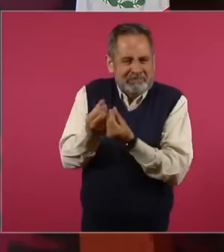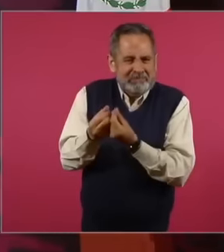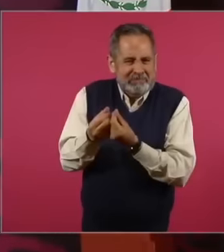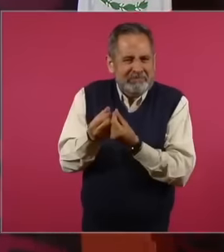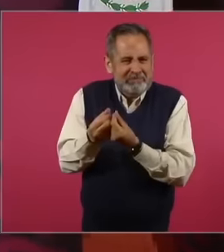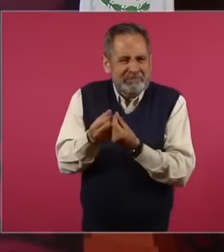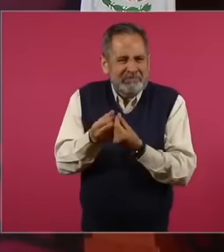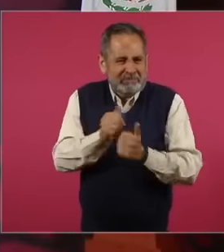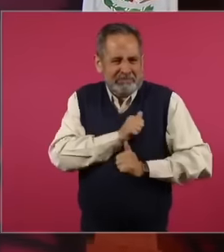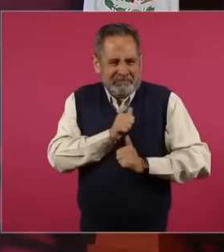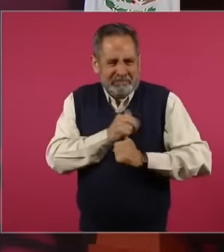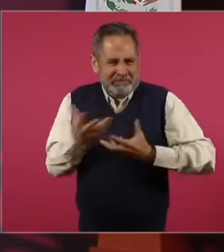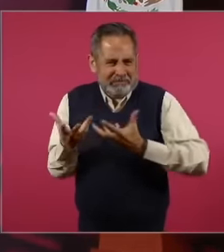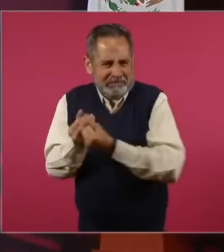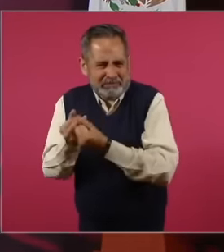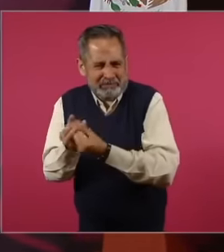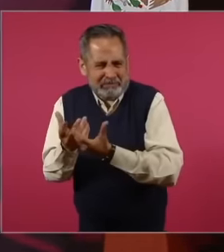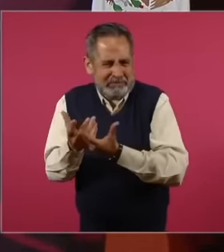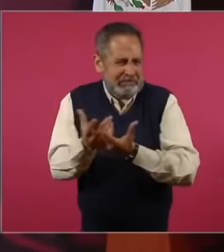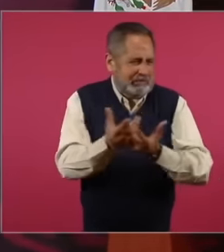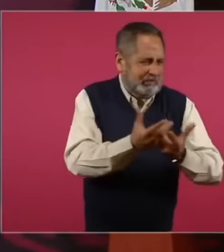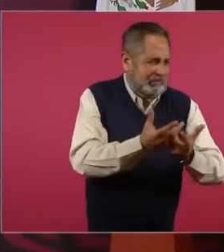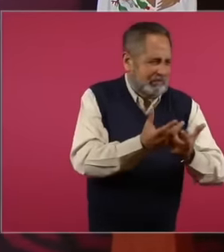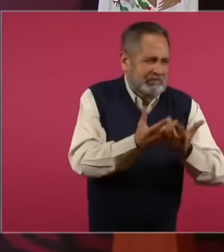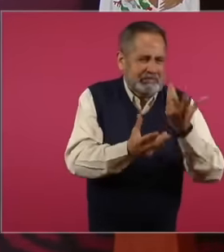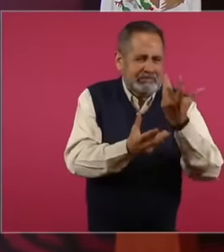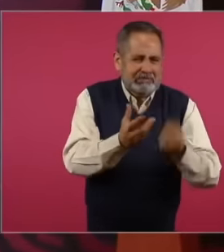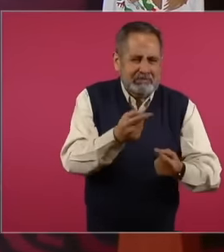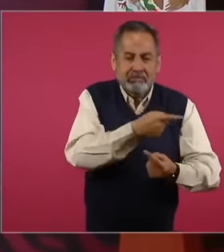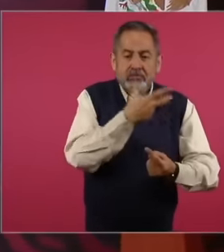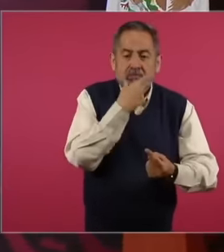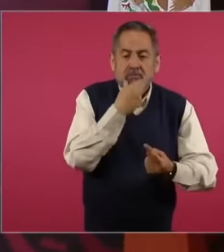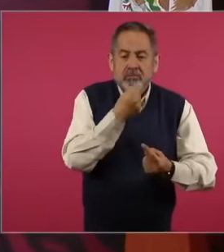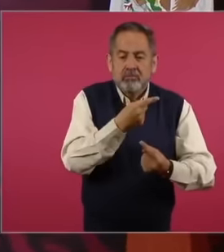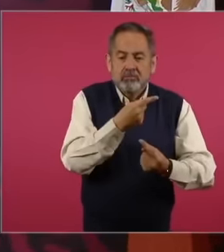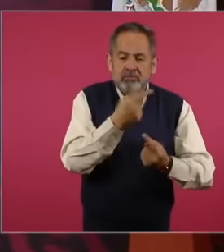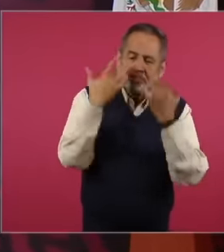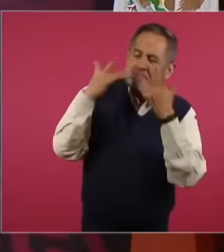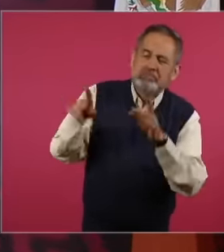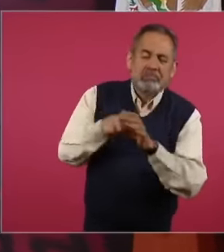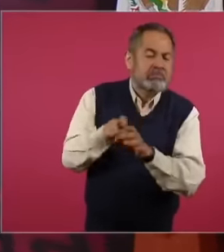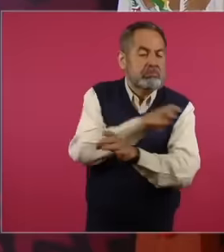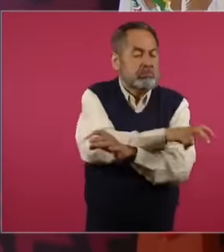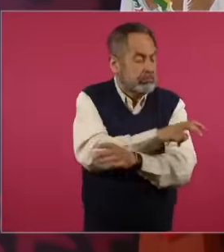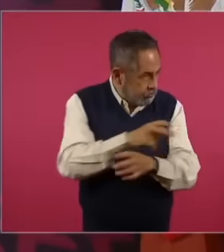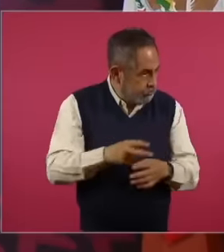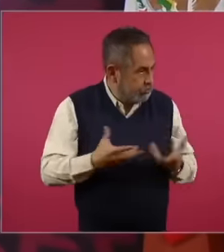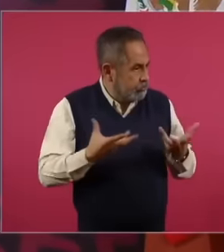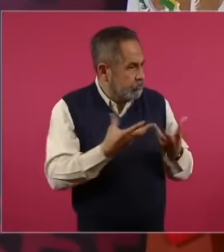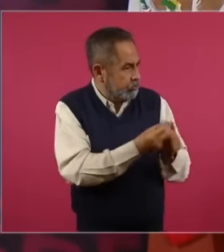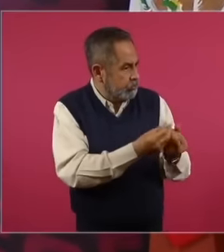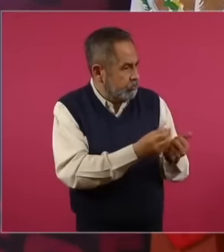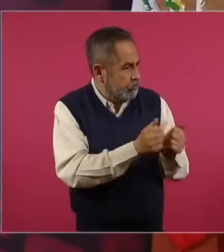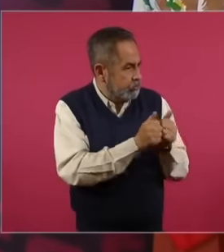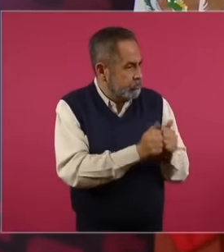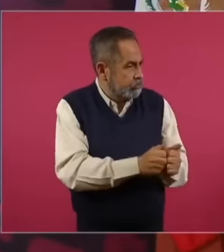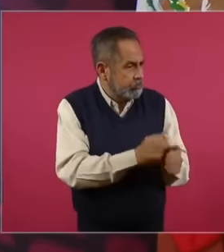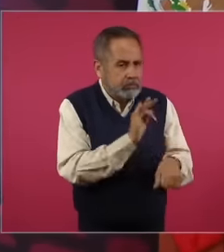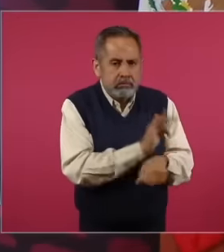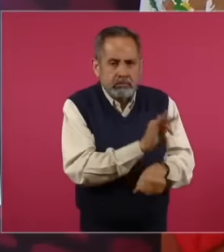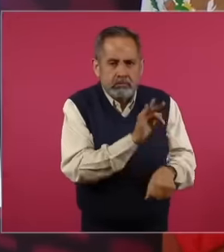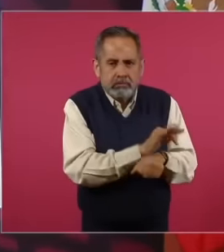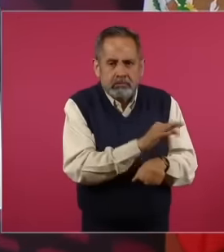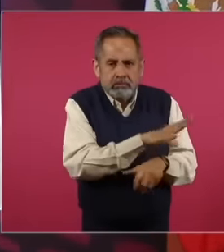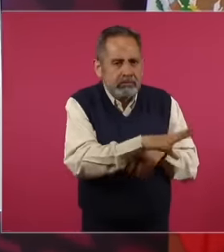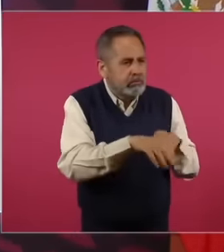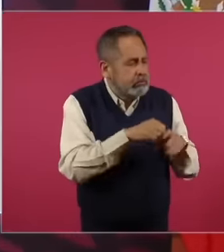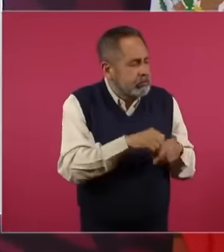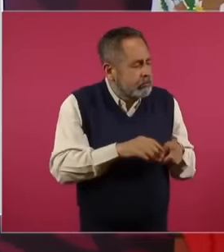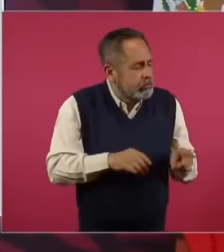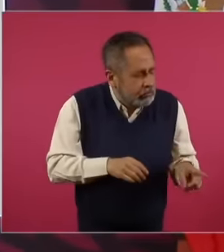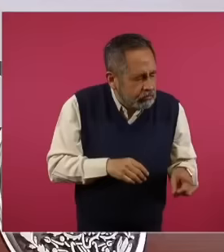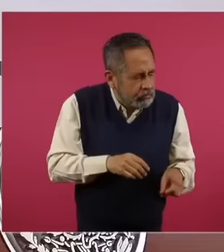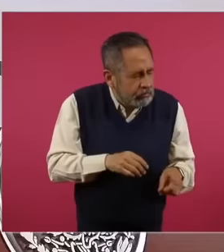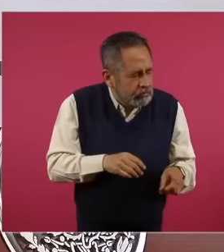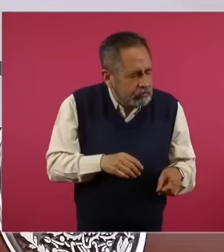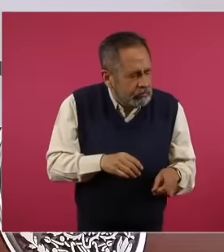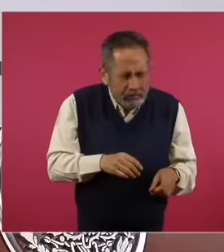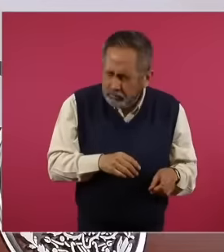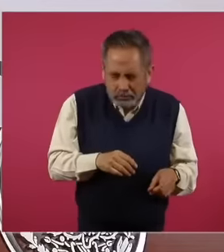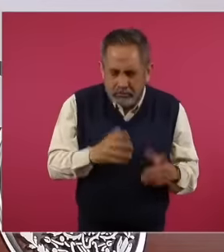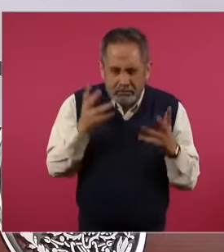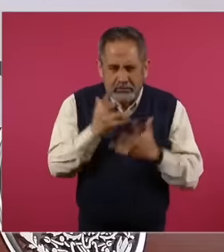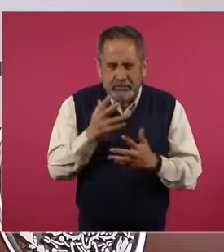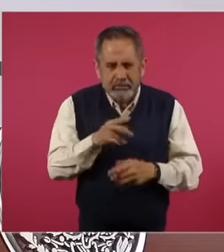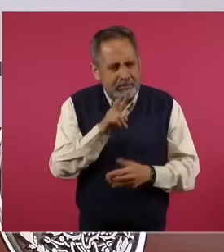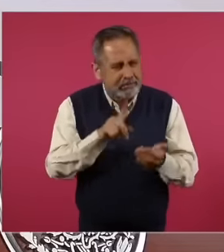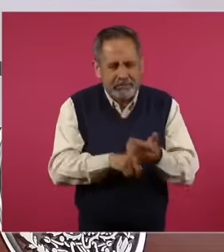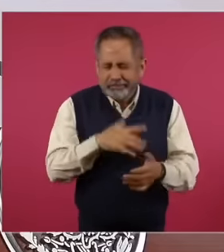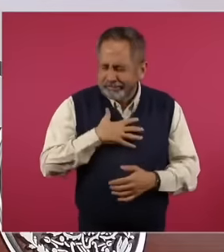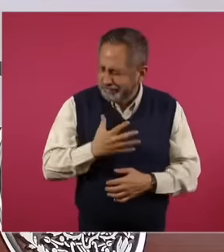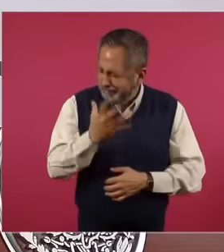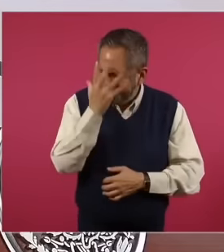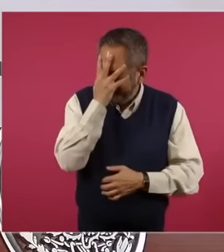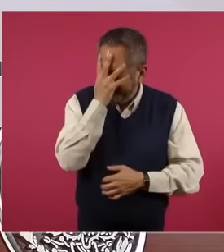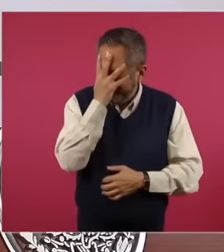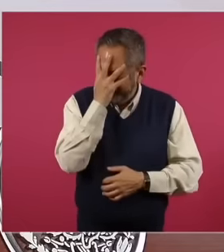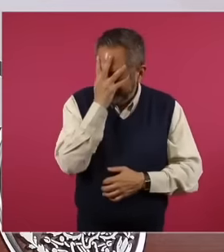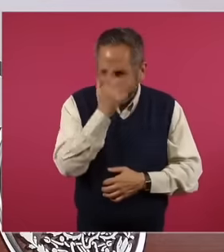ended up being a defender of the conservative bloc. It's a shame